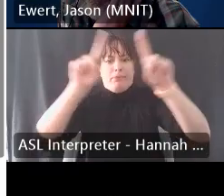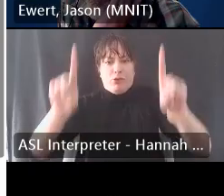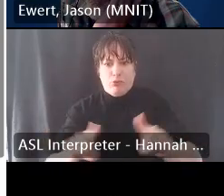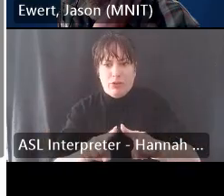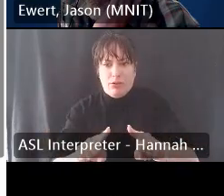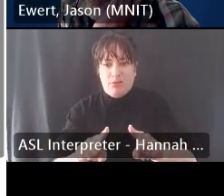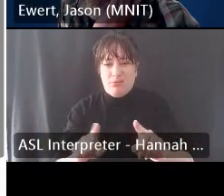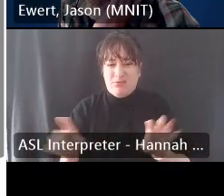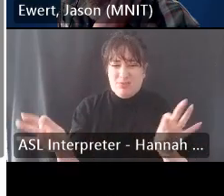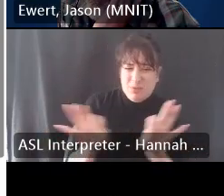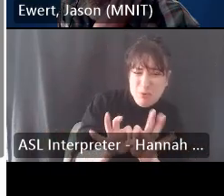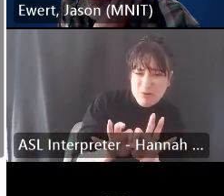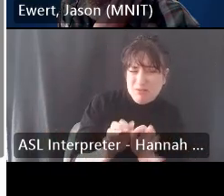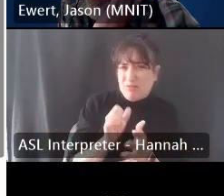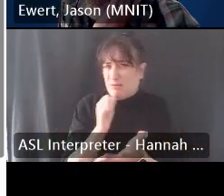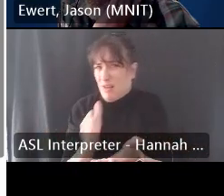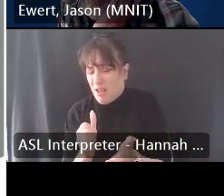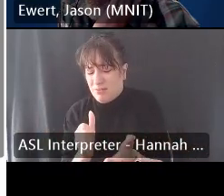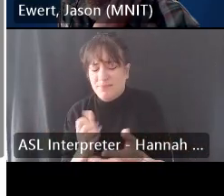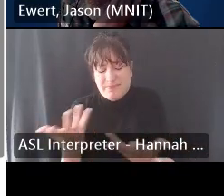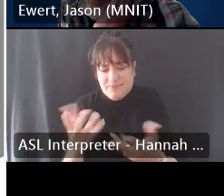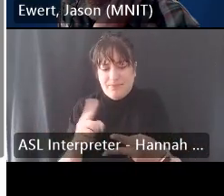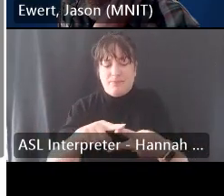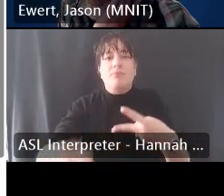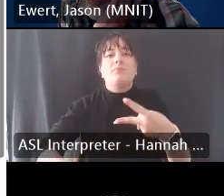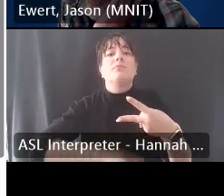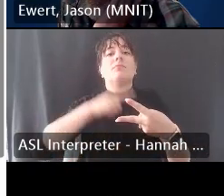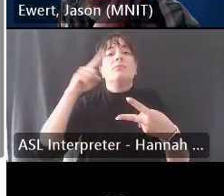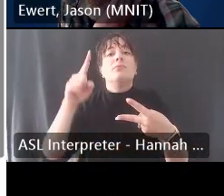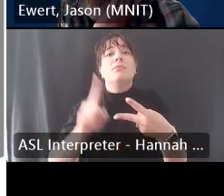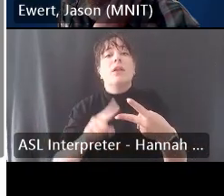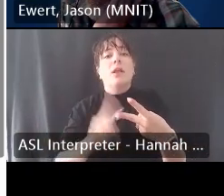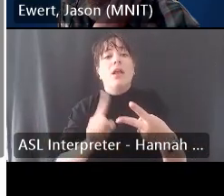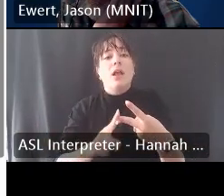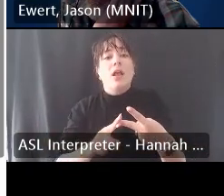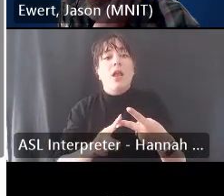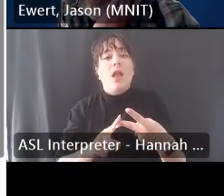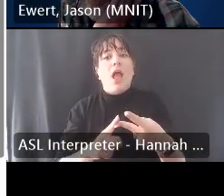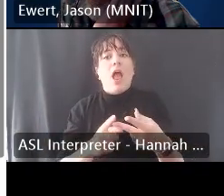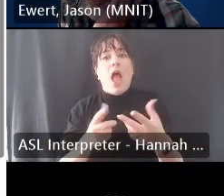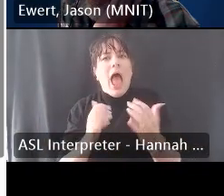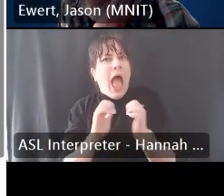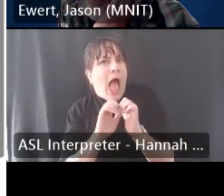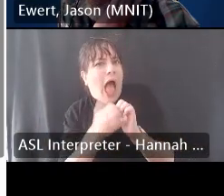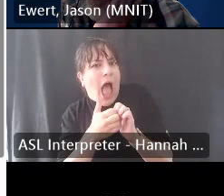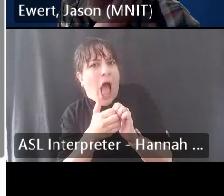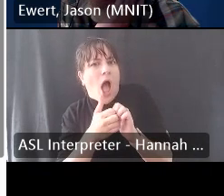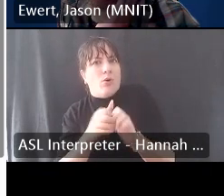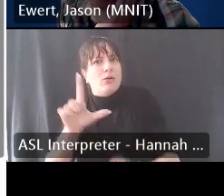And secondly, is there a way that Lolly or a reason for Lolly to dismiss that splash screen? Is there any reason?